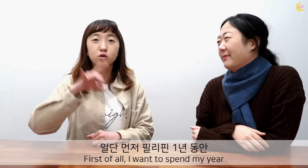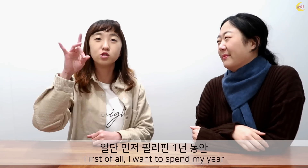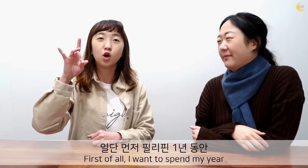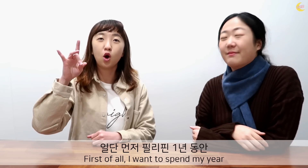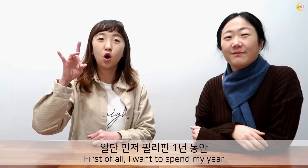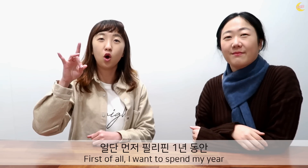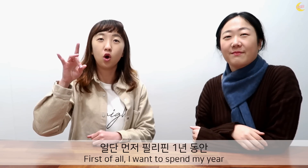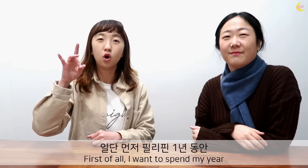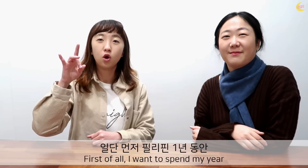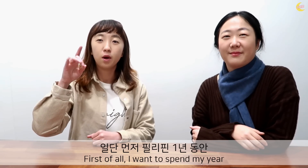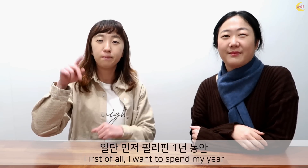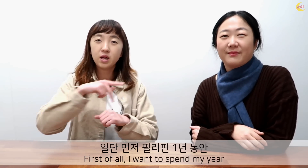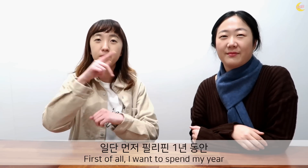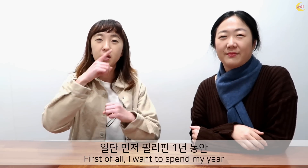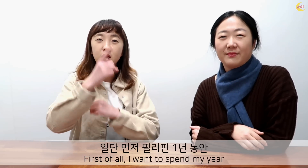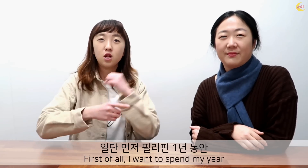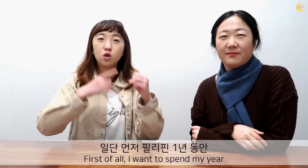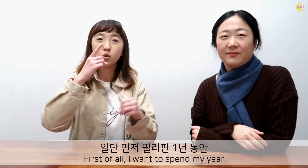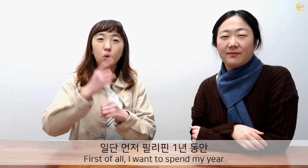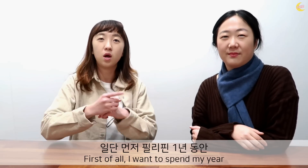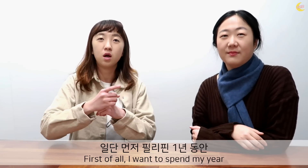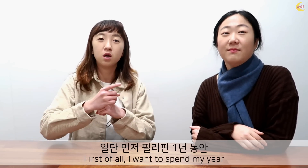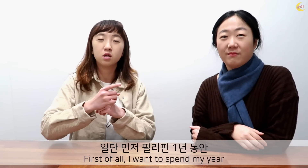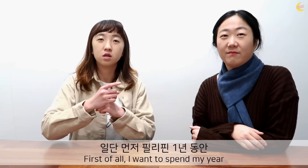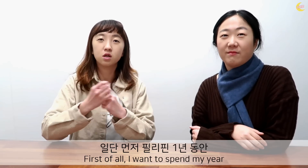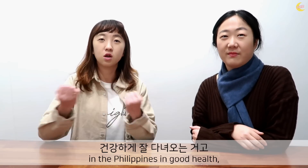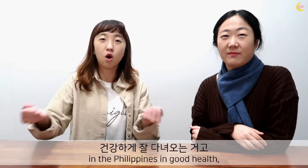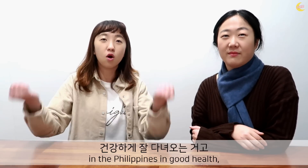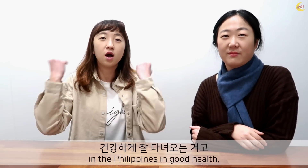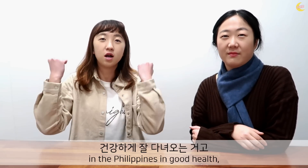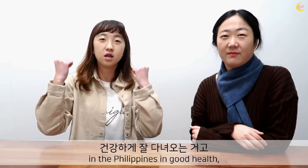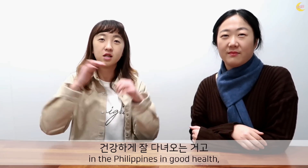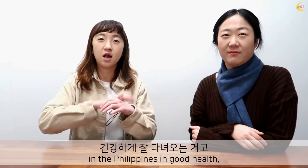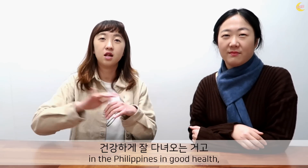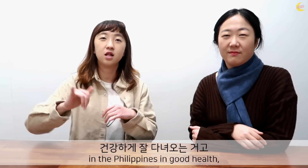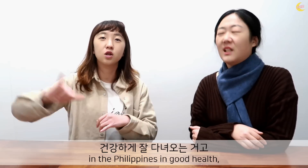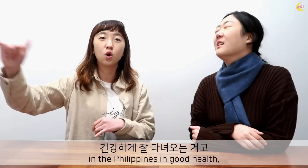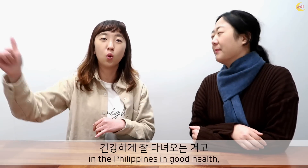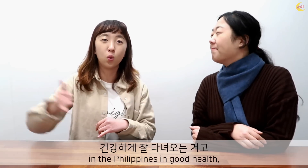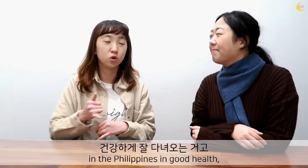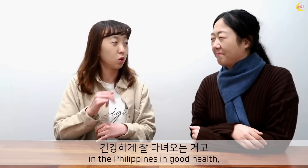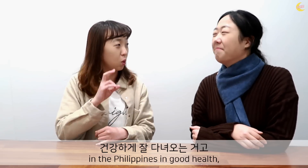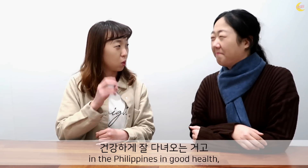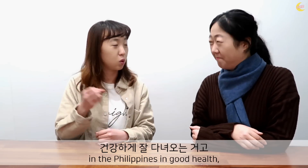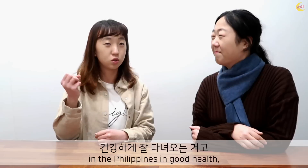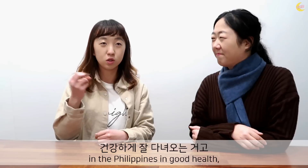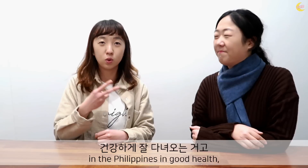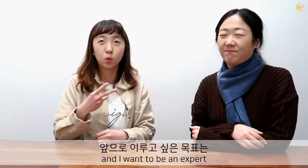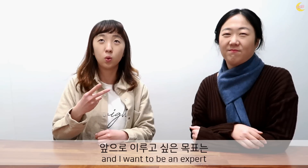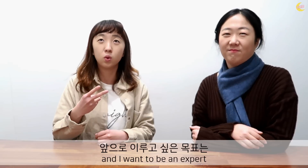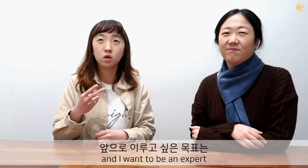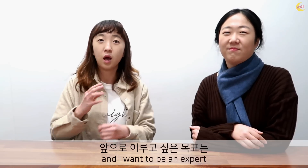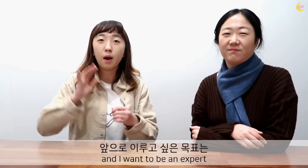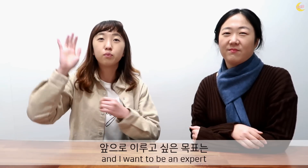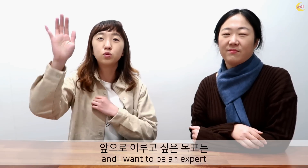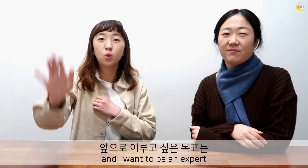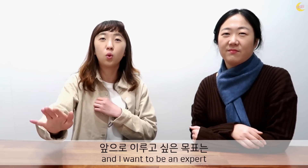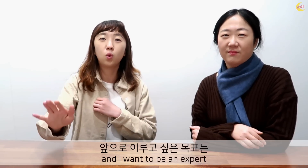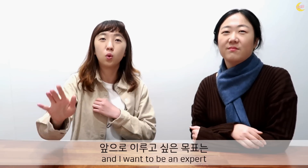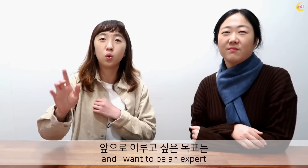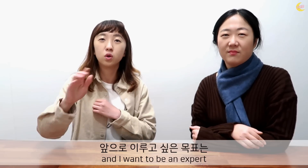First of all, I want to spend my year in the Philippines in good health,